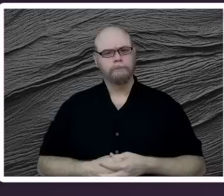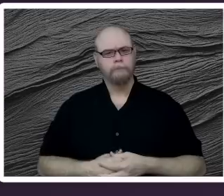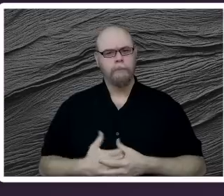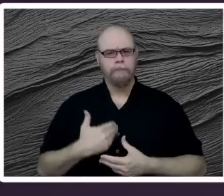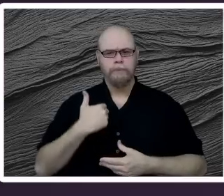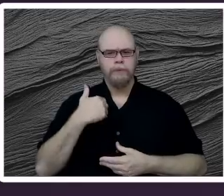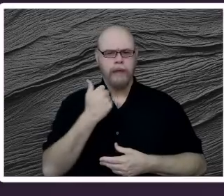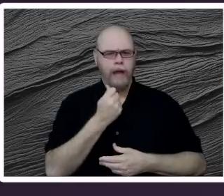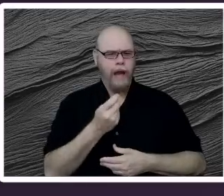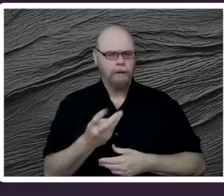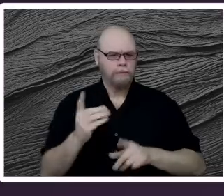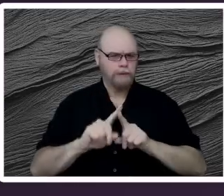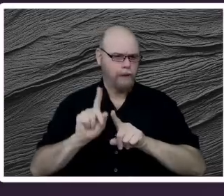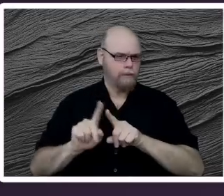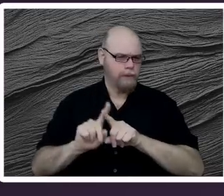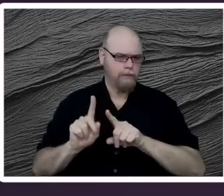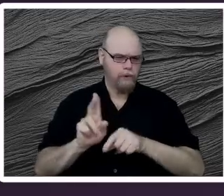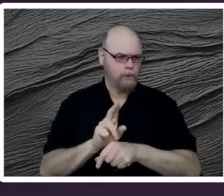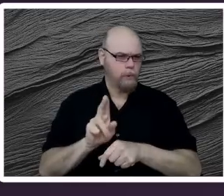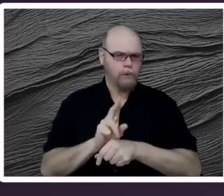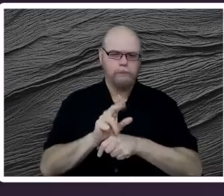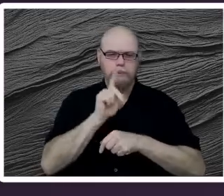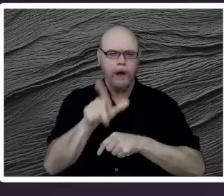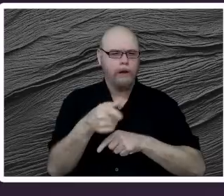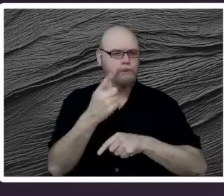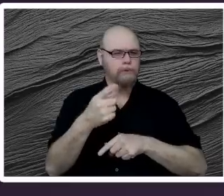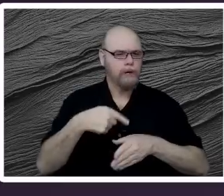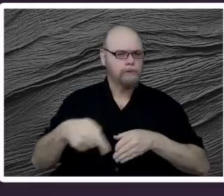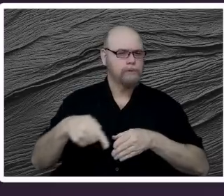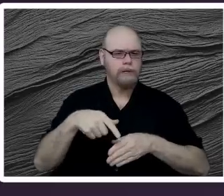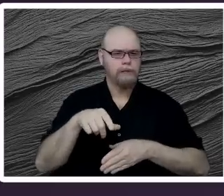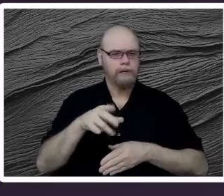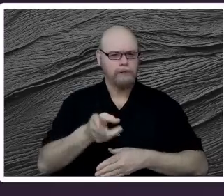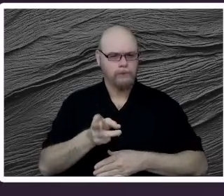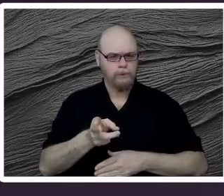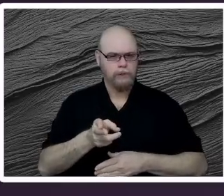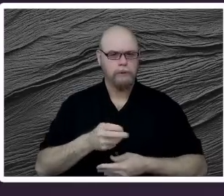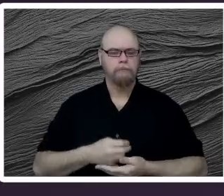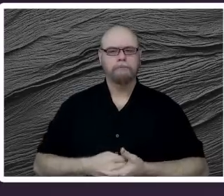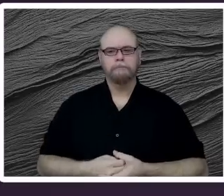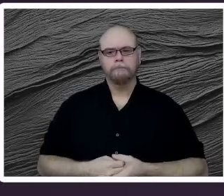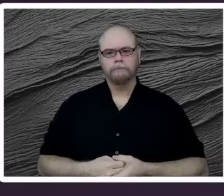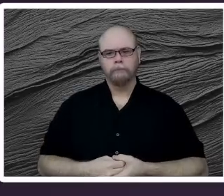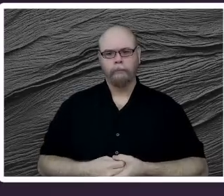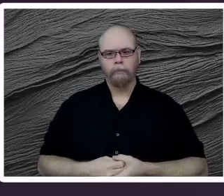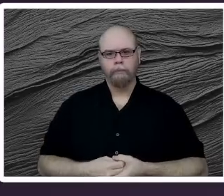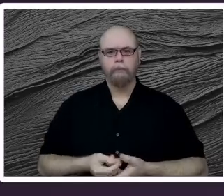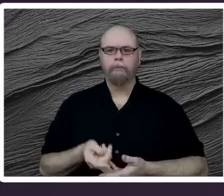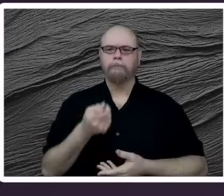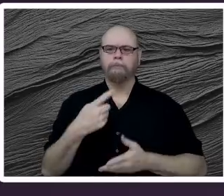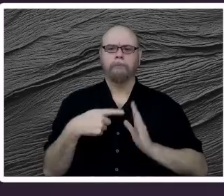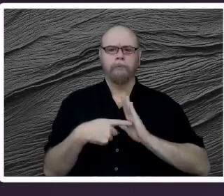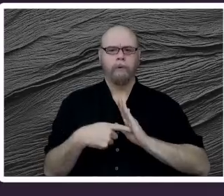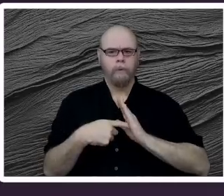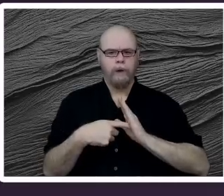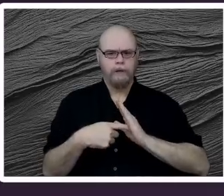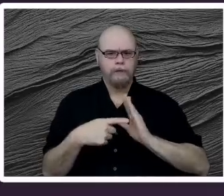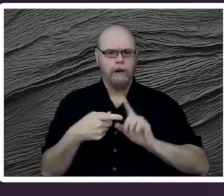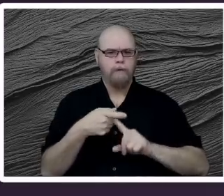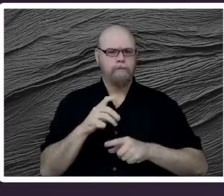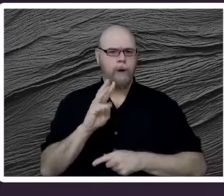not just in the history setting. Here's an example from the William Allen High School in Allentown,